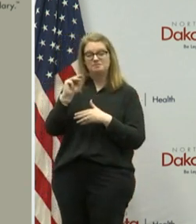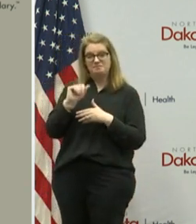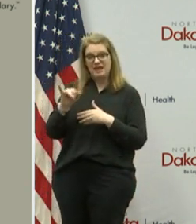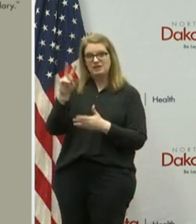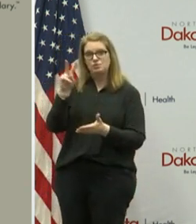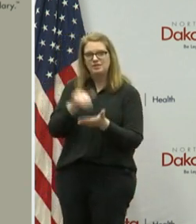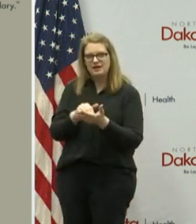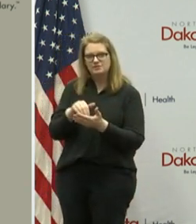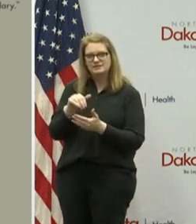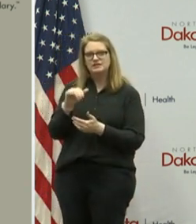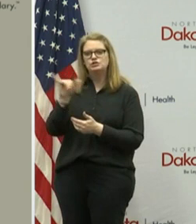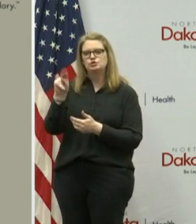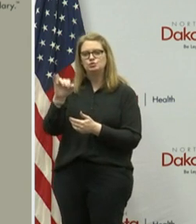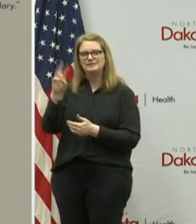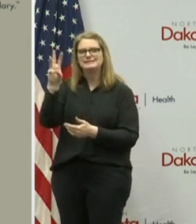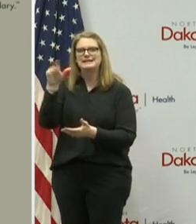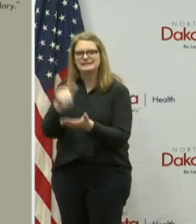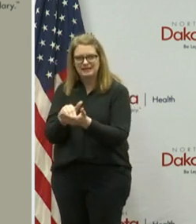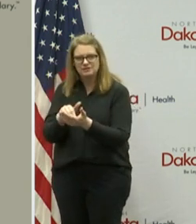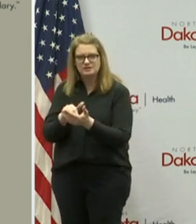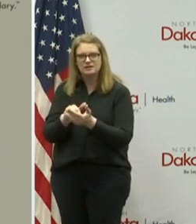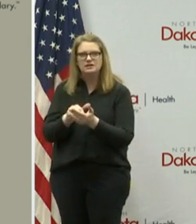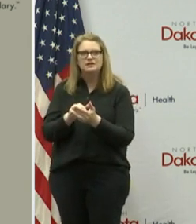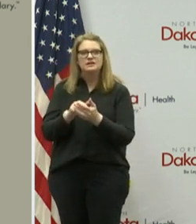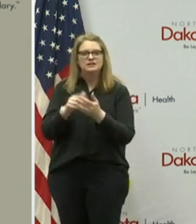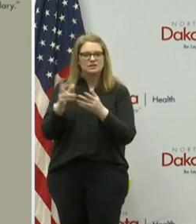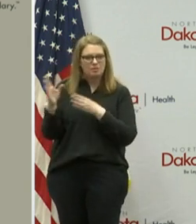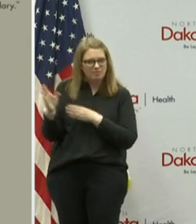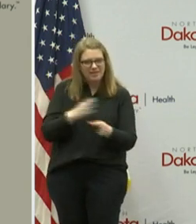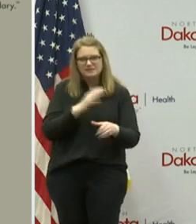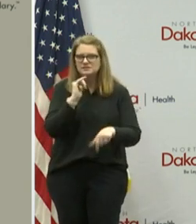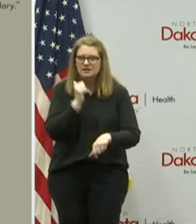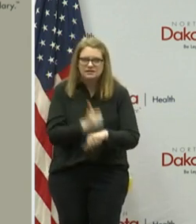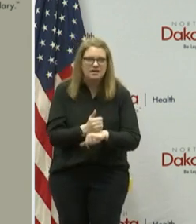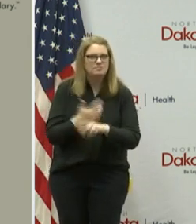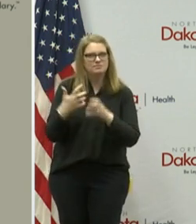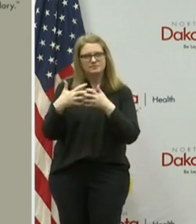WE ARE NOW AS WE'RE COMING CLOSE TO THE 2,000 MARK, WE WANT TO